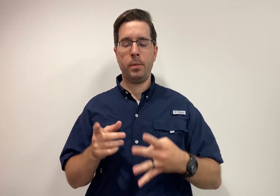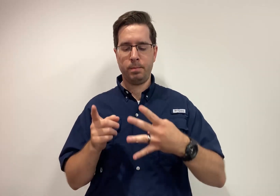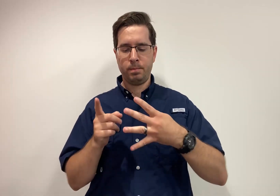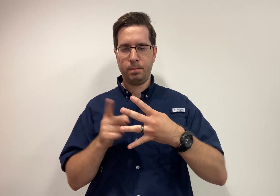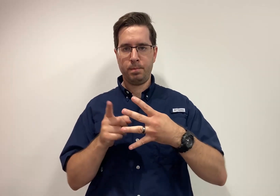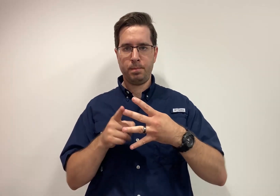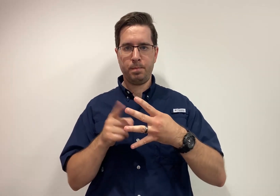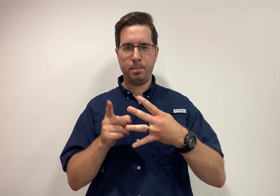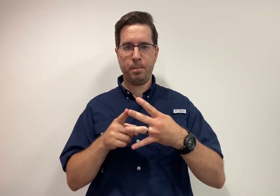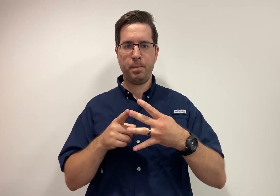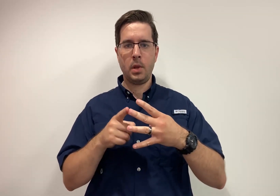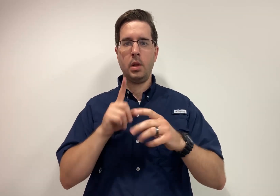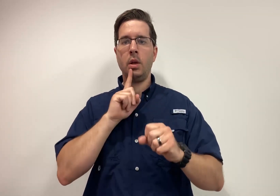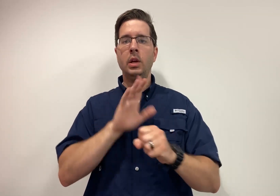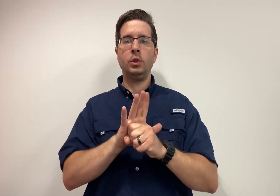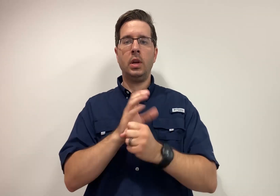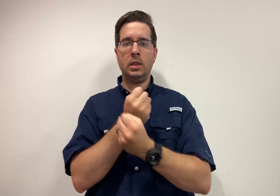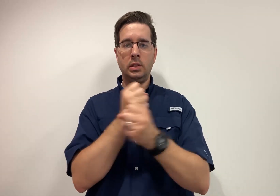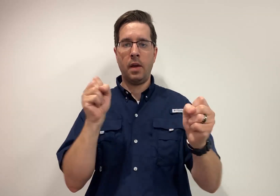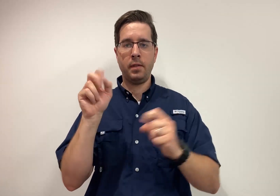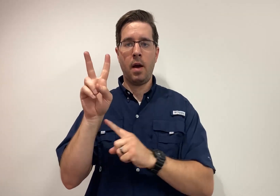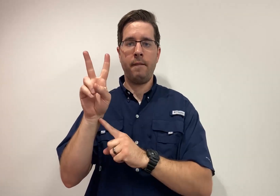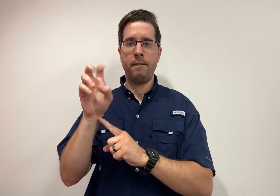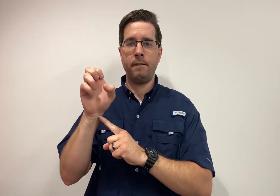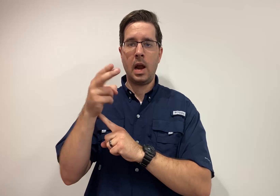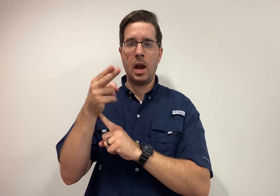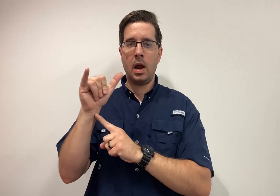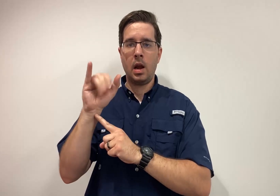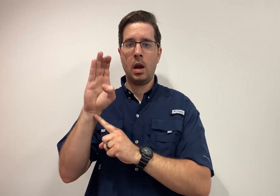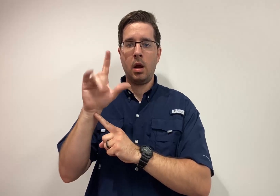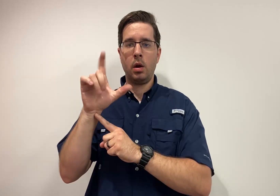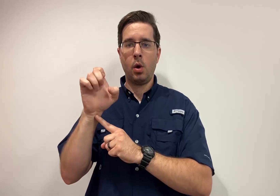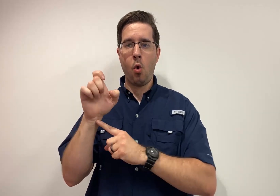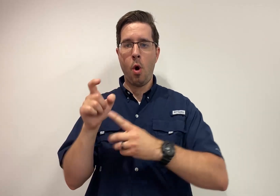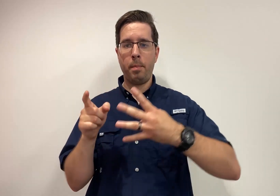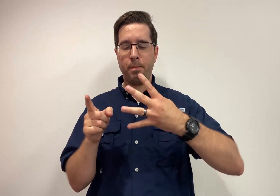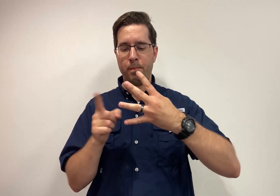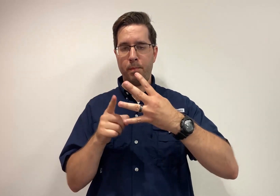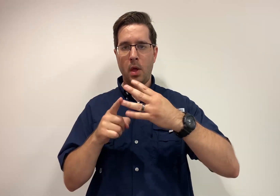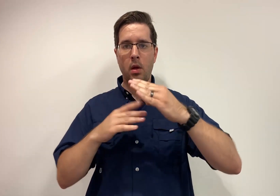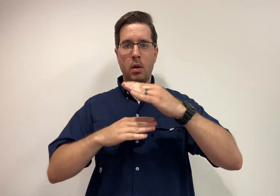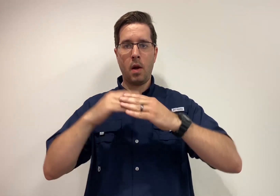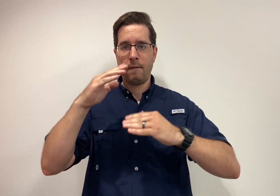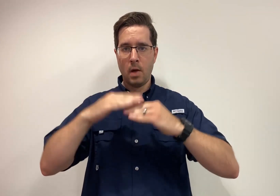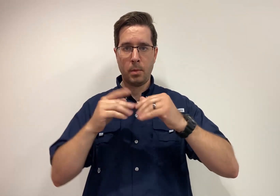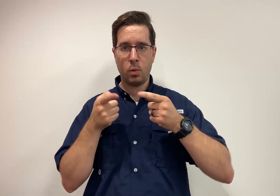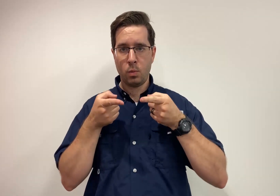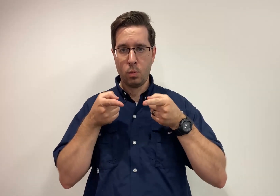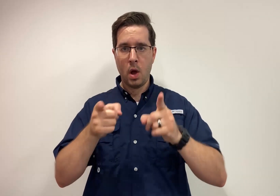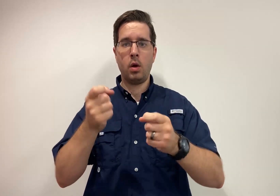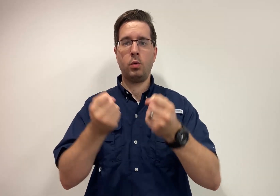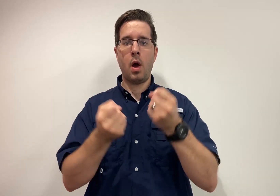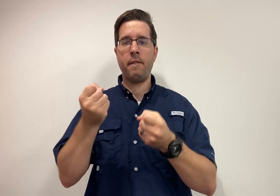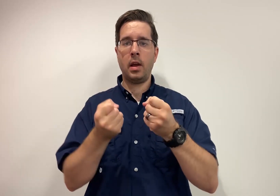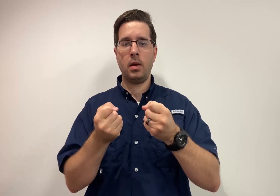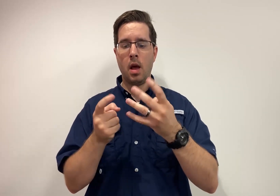(2) to ensure the safety of the vehicle, (3) the comfort while driving,